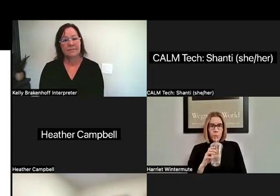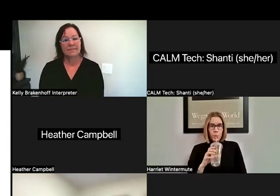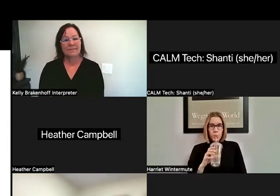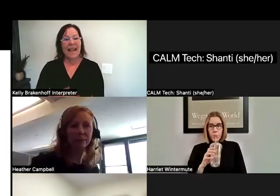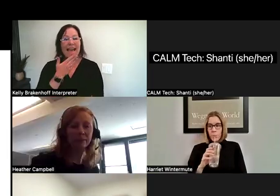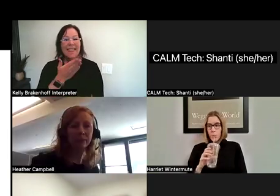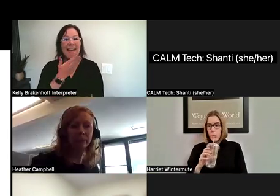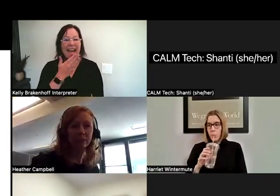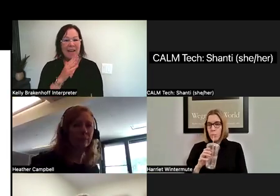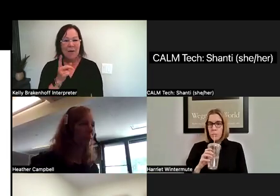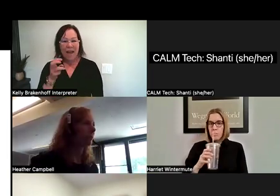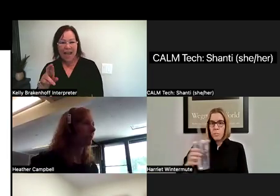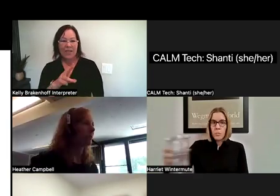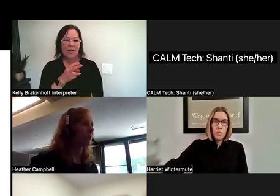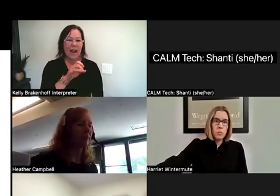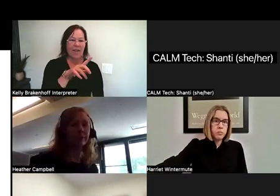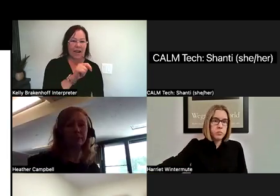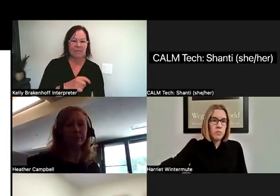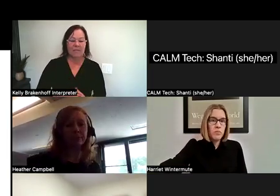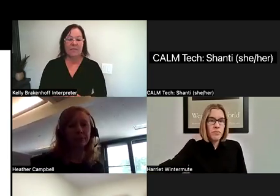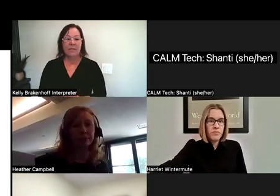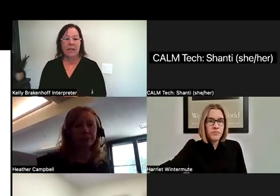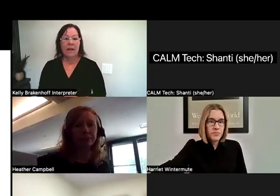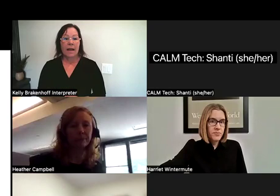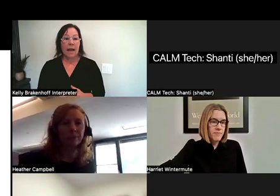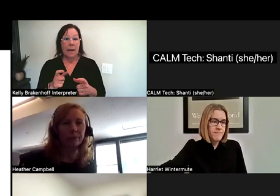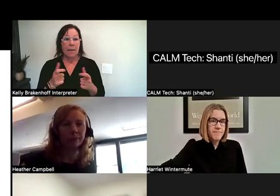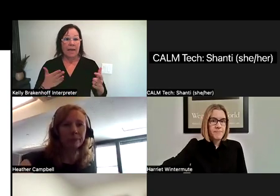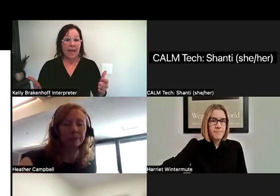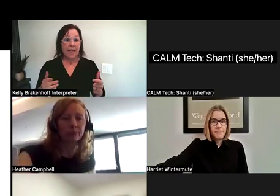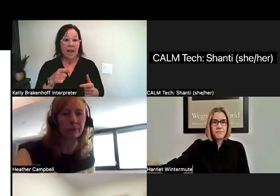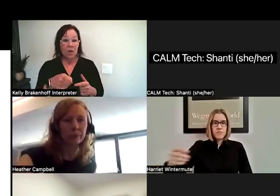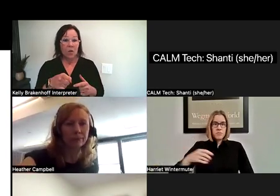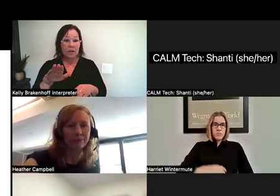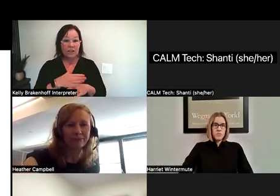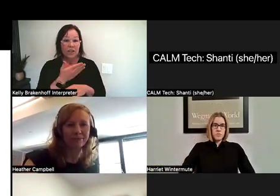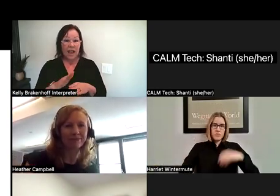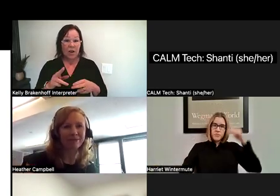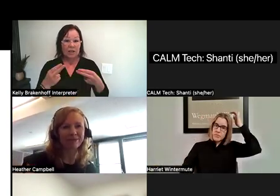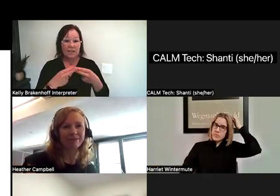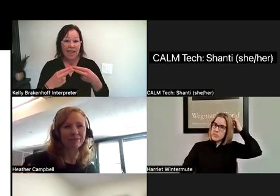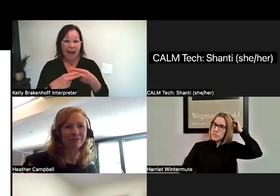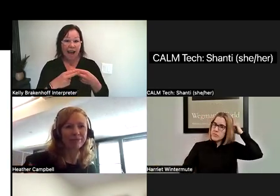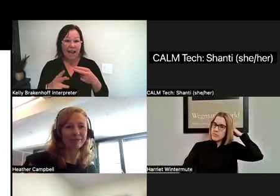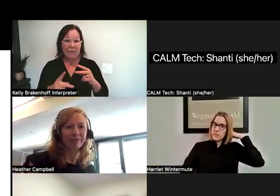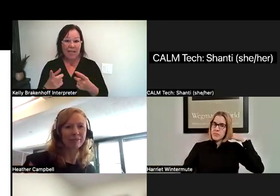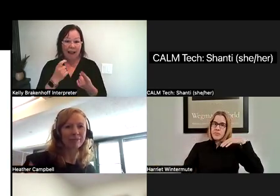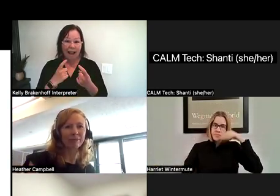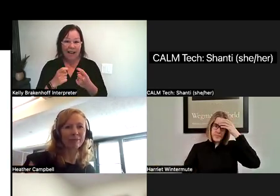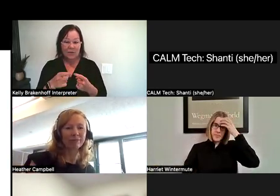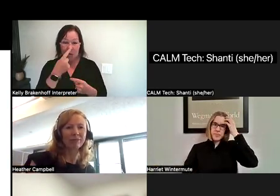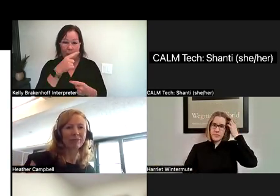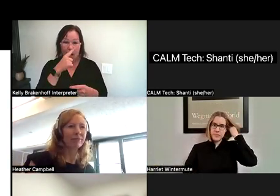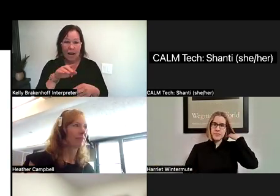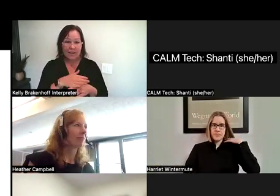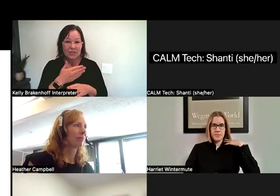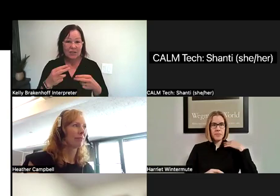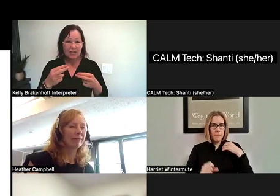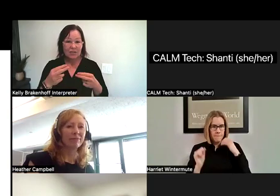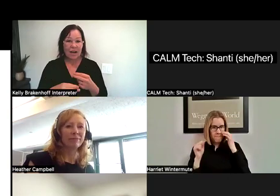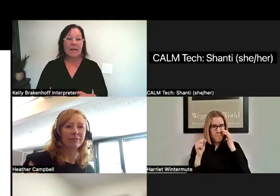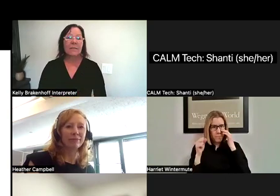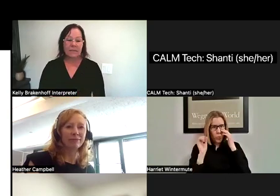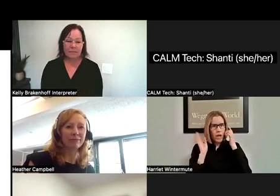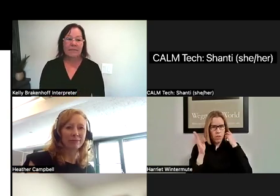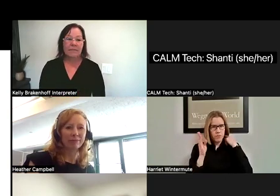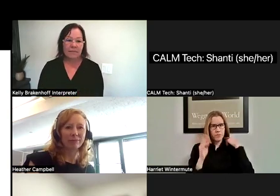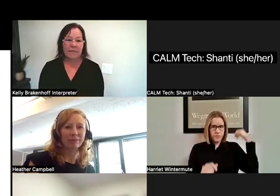and Harriet. So the big thing is are you sharing your slides with the audience?